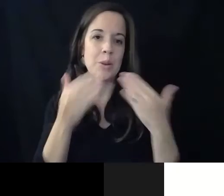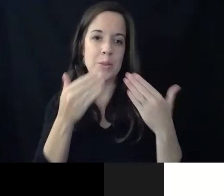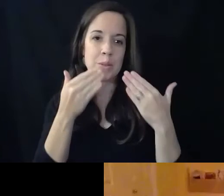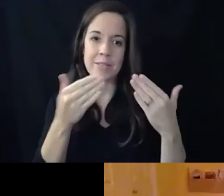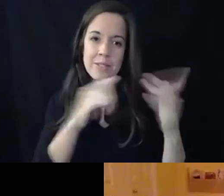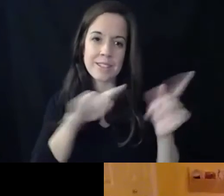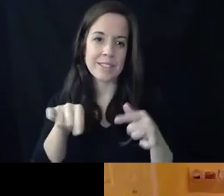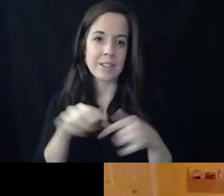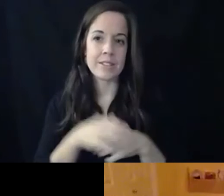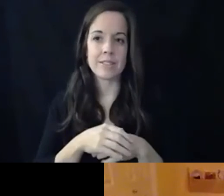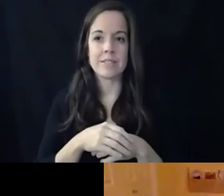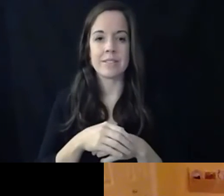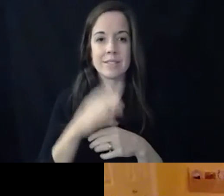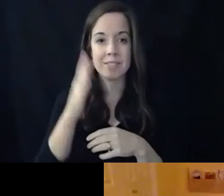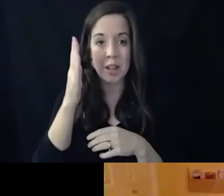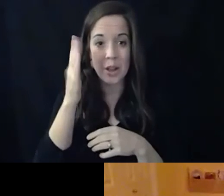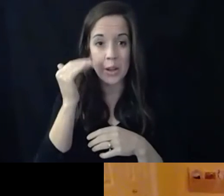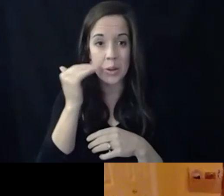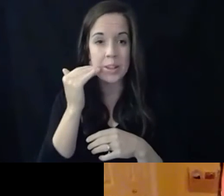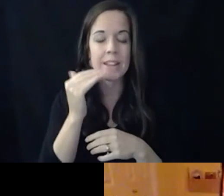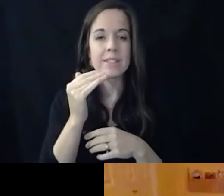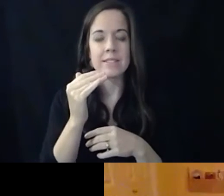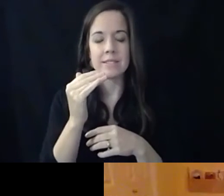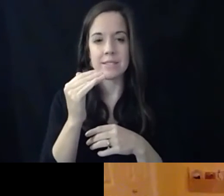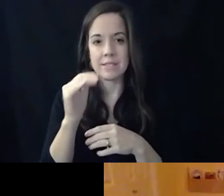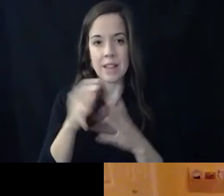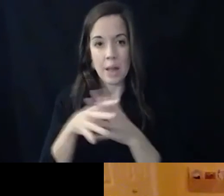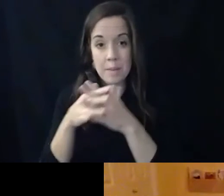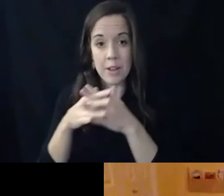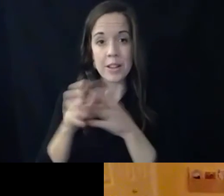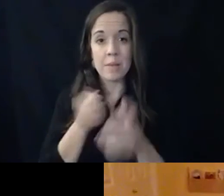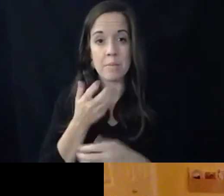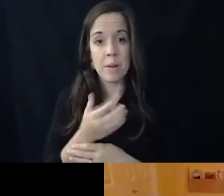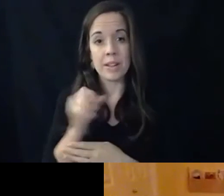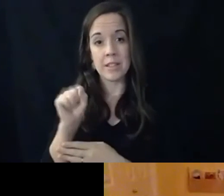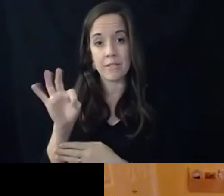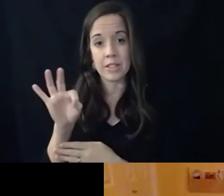Korean American poet from the San Francisco Bay Area. A winner of the Prairie Schooner Book Prize